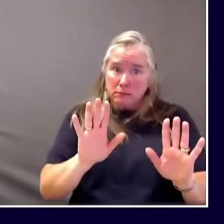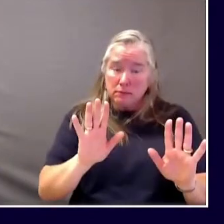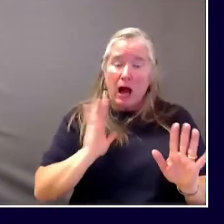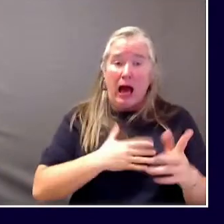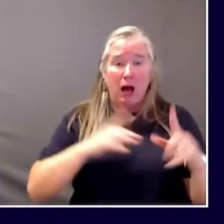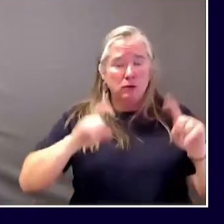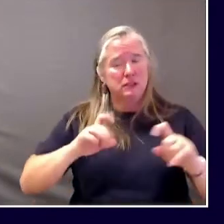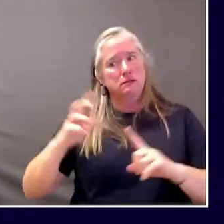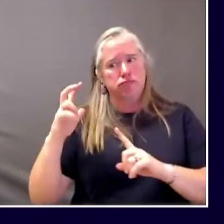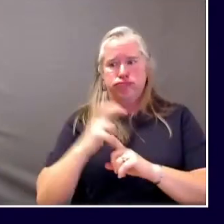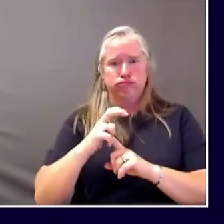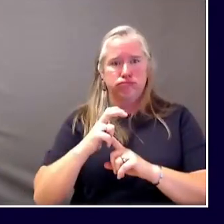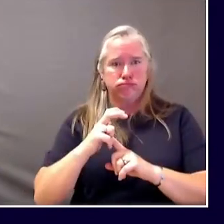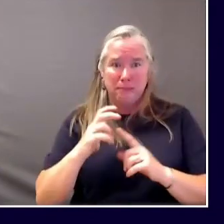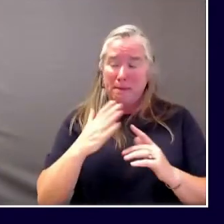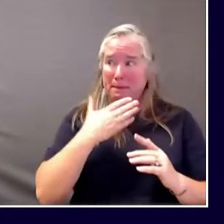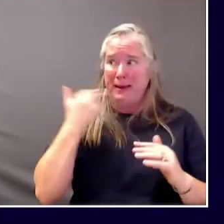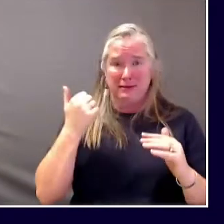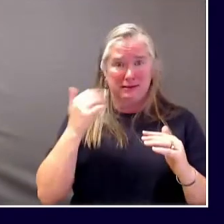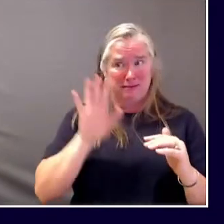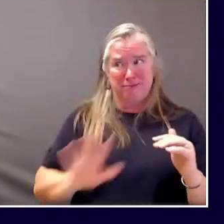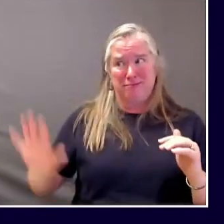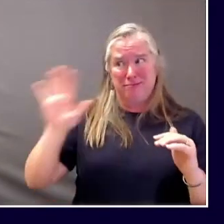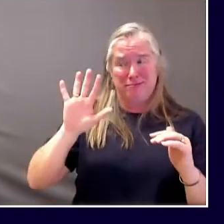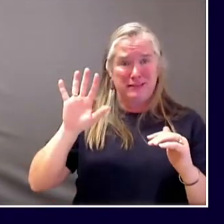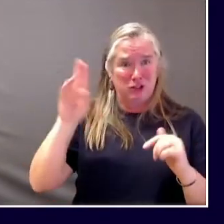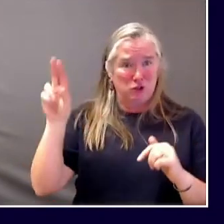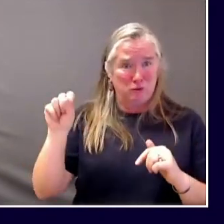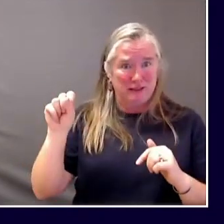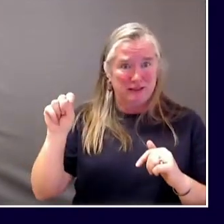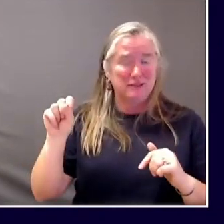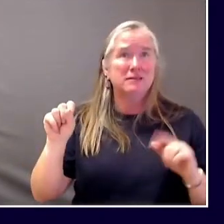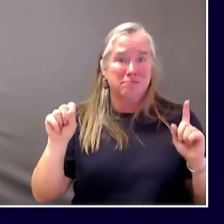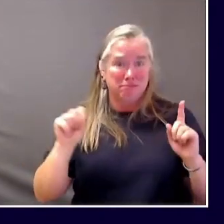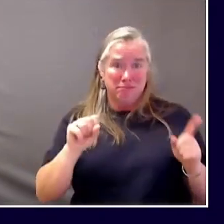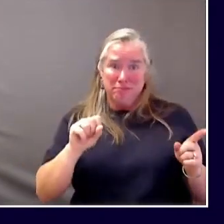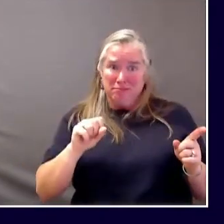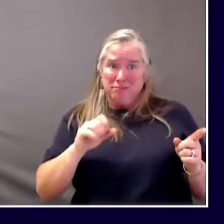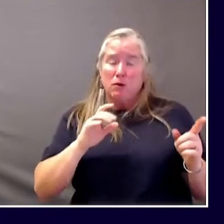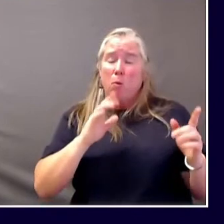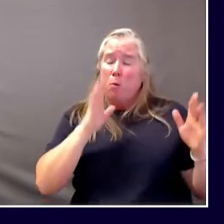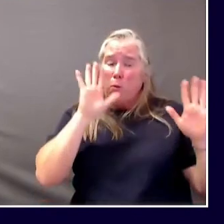still amongst the lowest if not